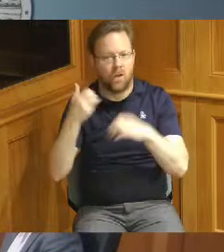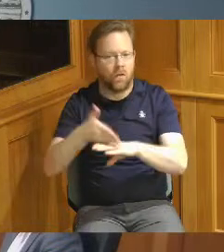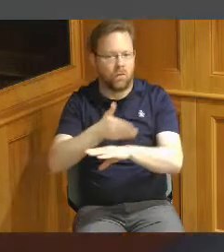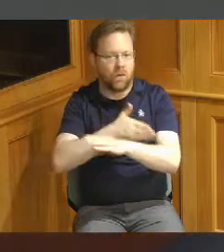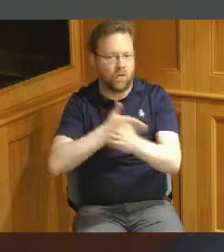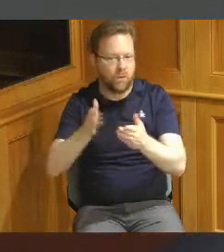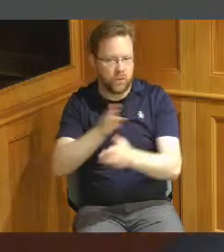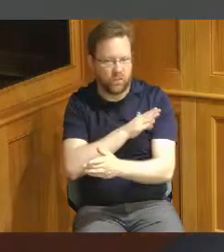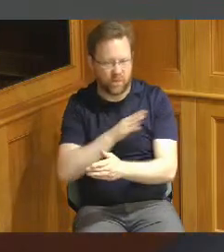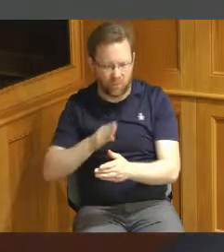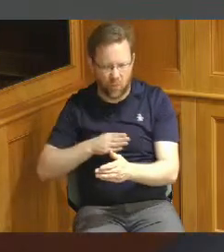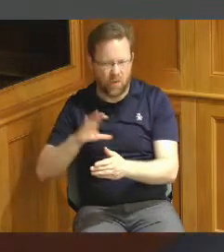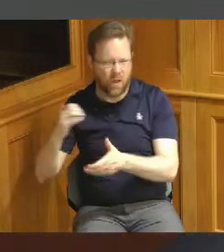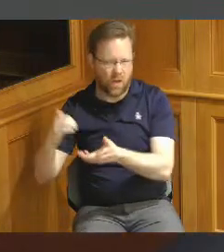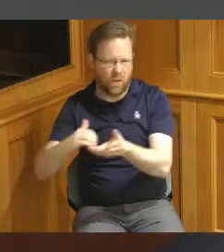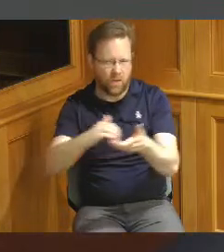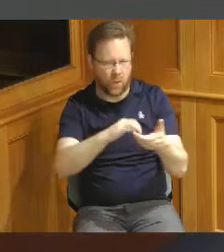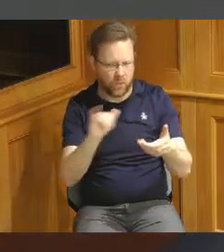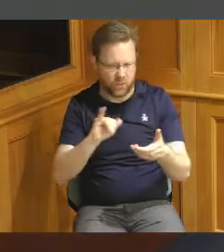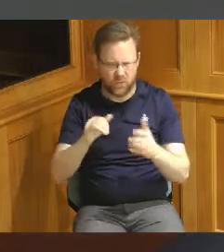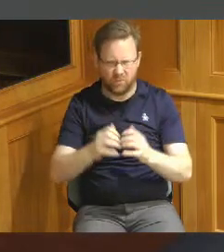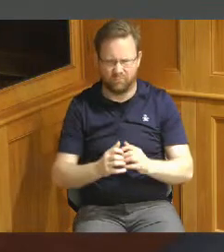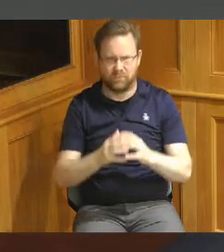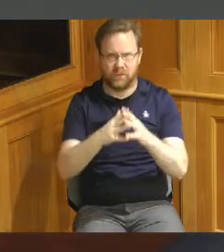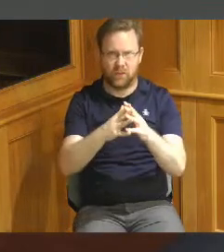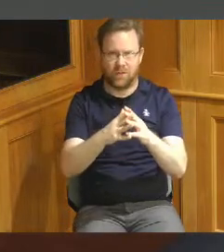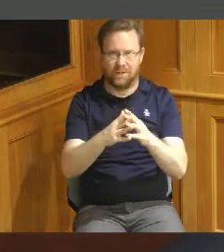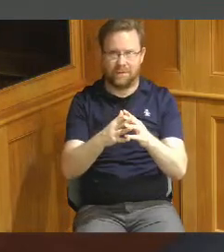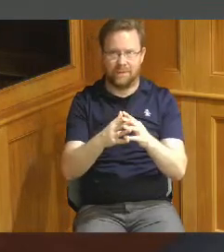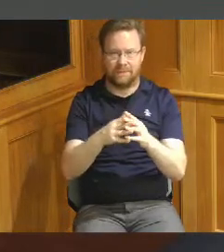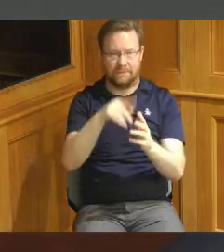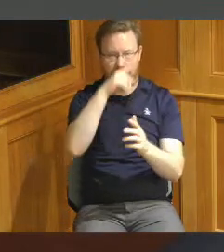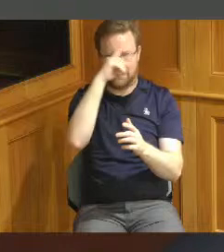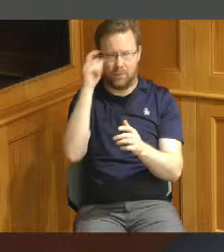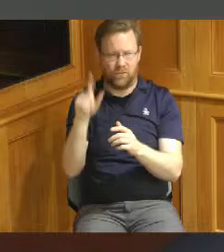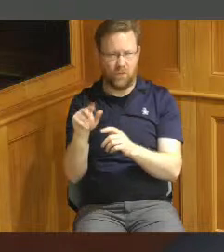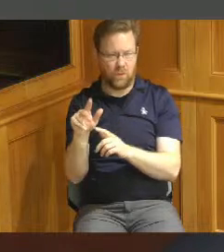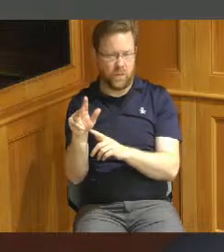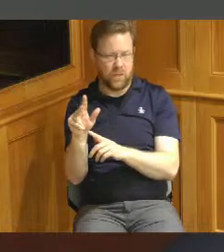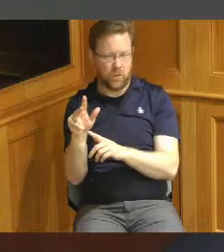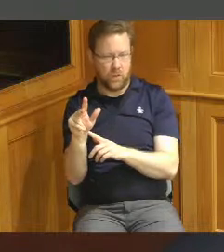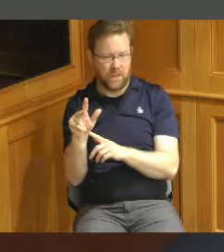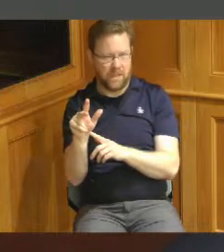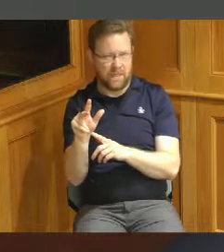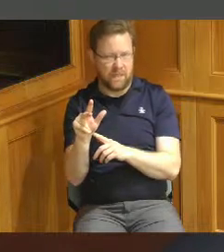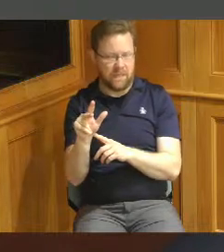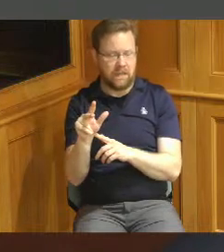supplement the Elderly Services Program which is a a program that corresponds very well with the